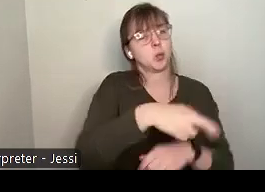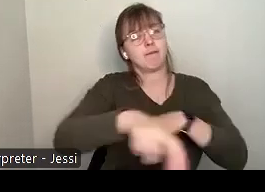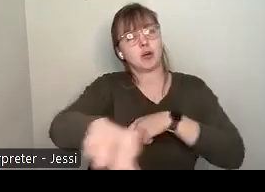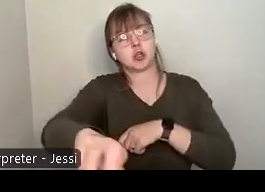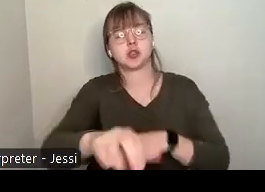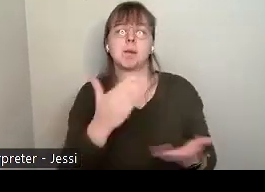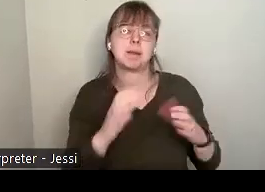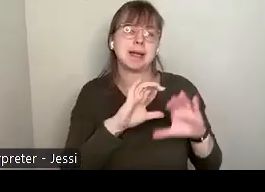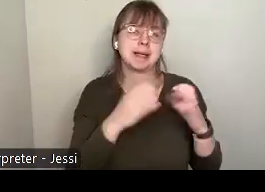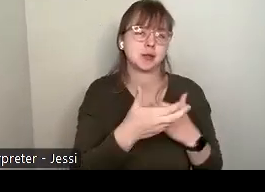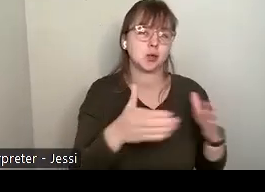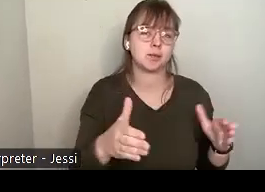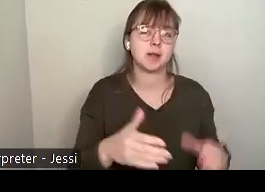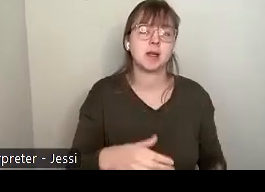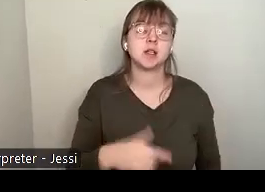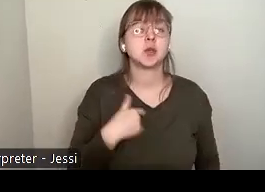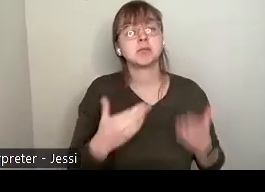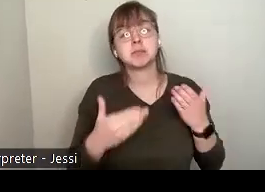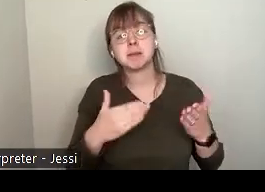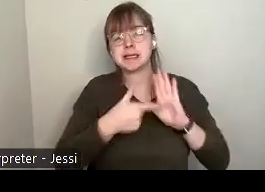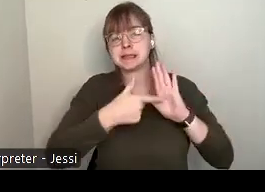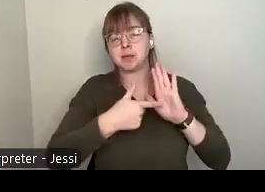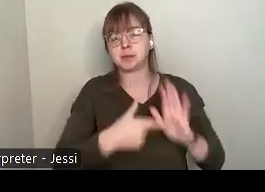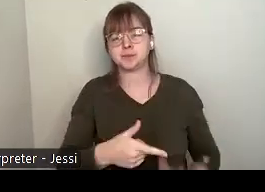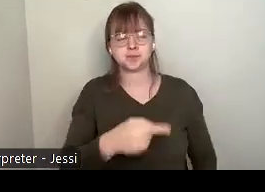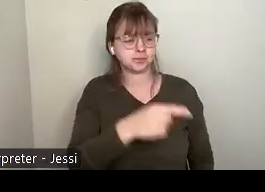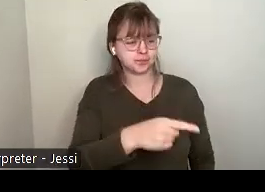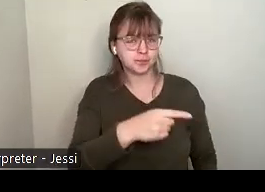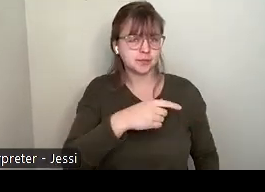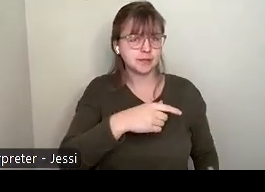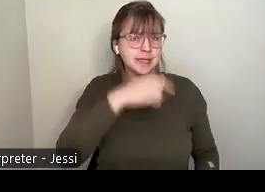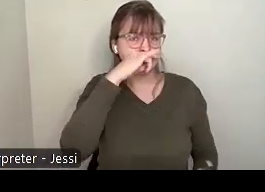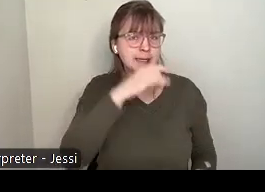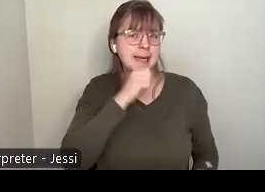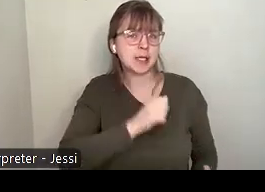is concerned about a toddler who started biting frequently in the classroom so she talks with